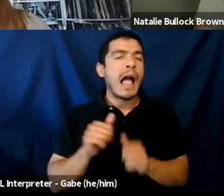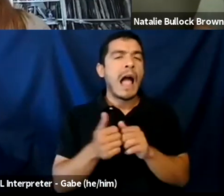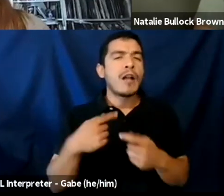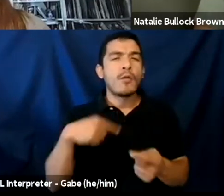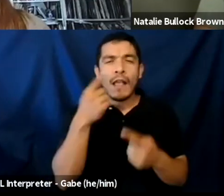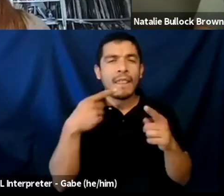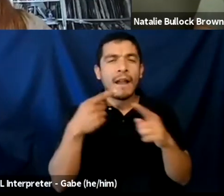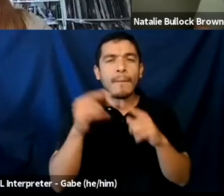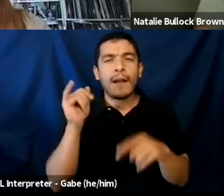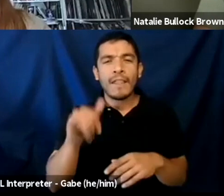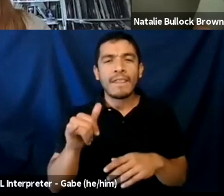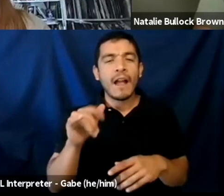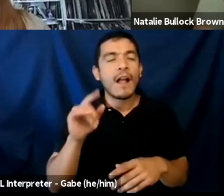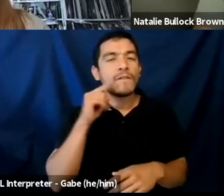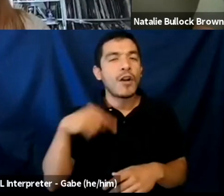in terms of this practice of care.